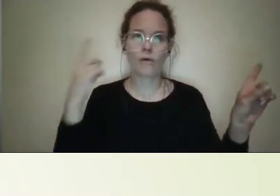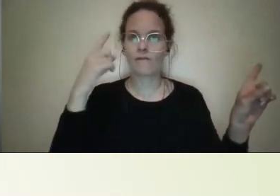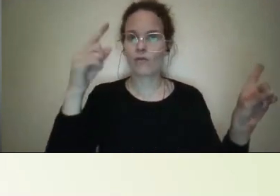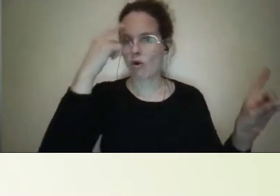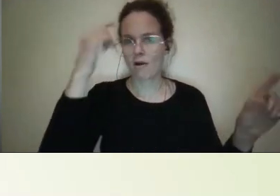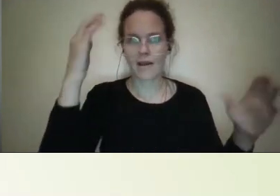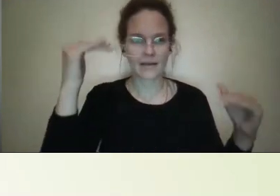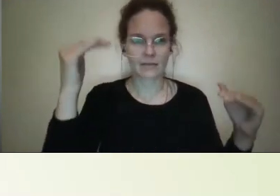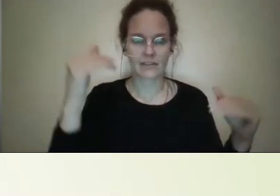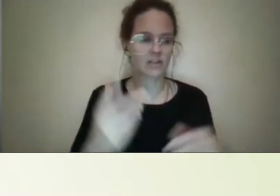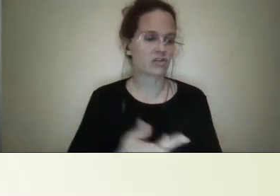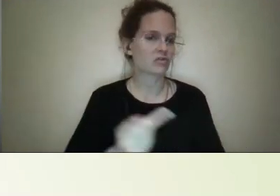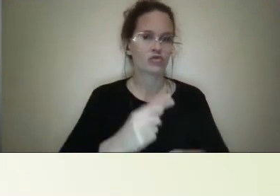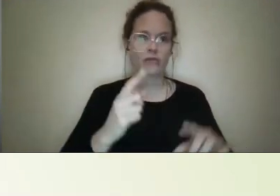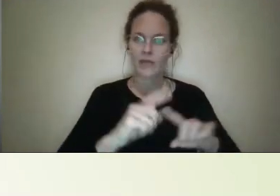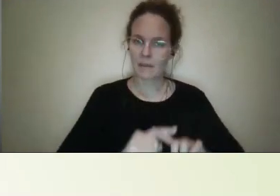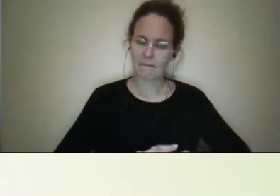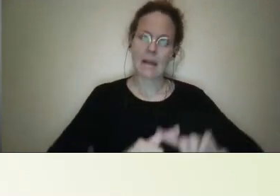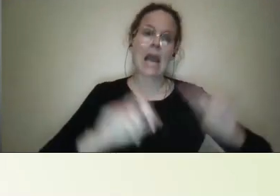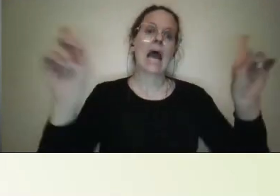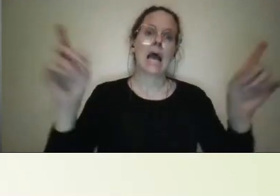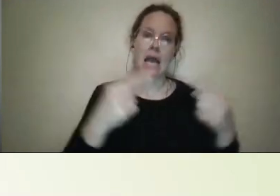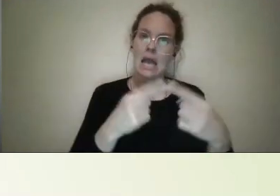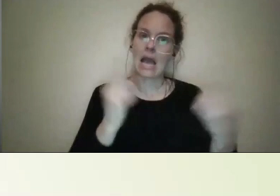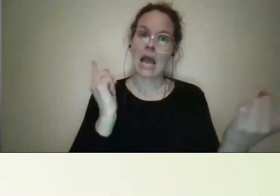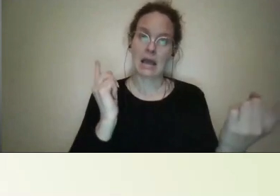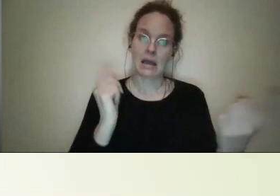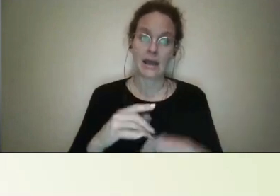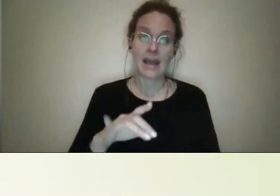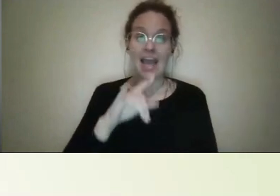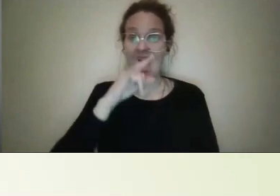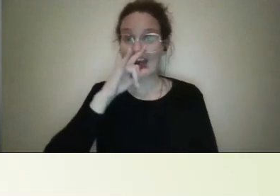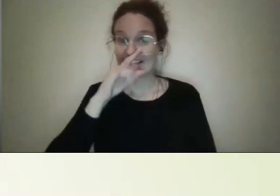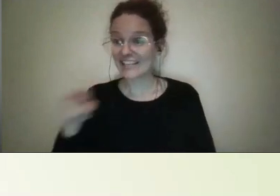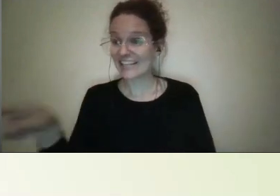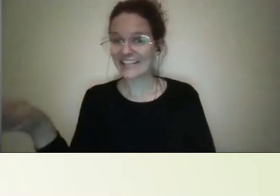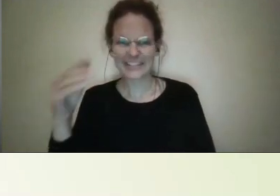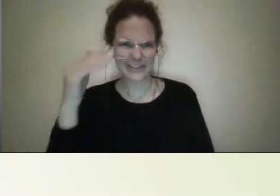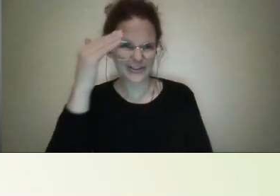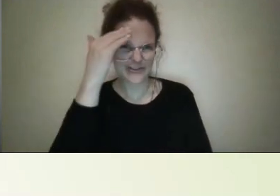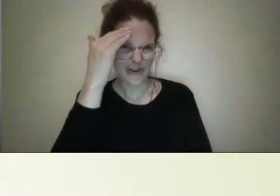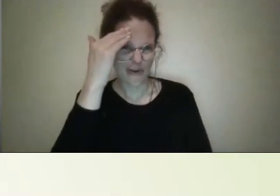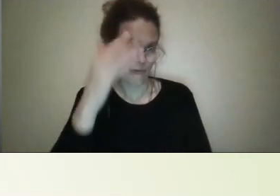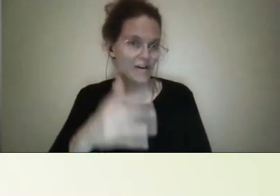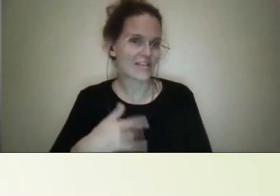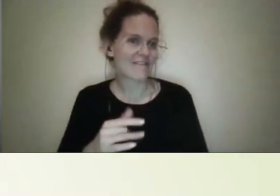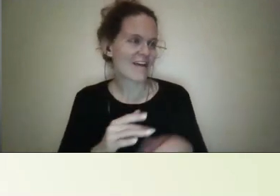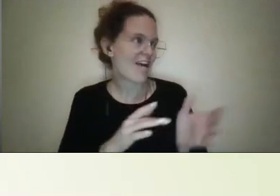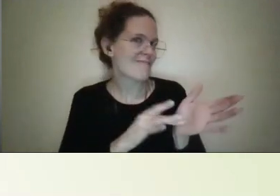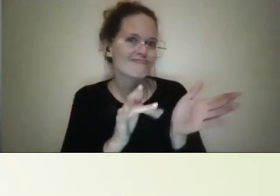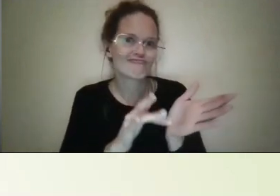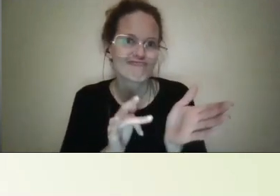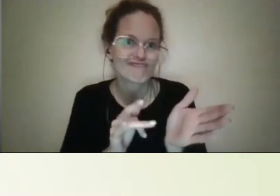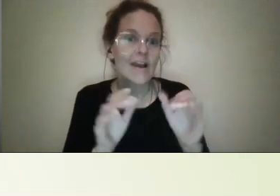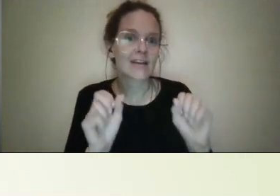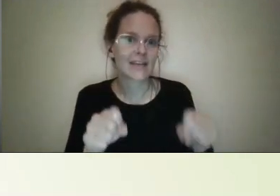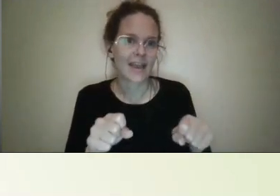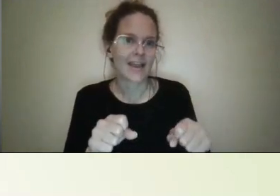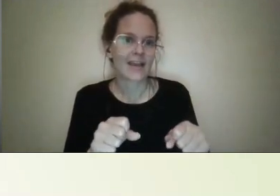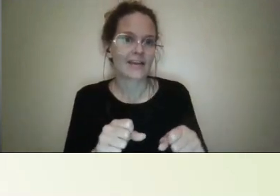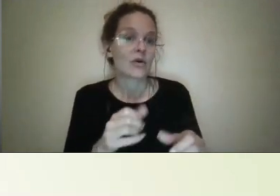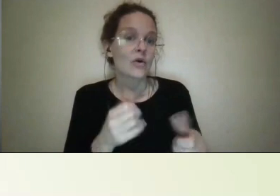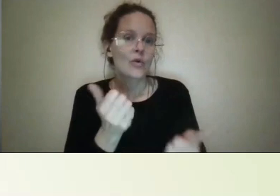and the kiddo knows that and will go to whatever parent they can manipulate.